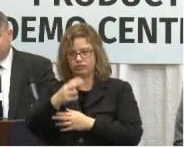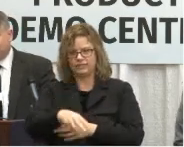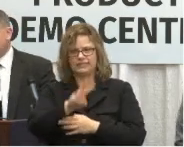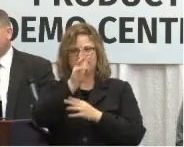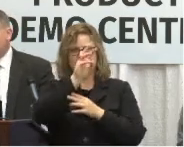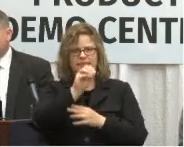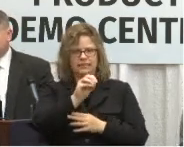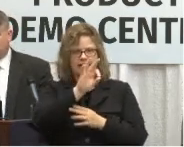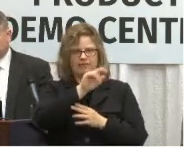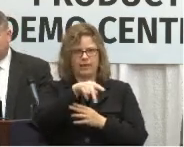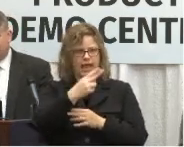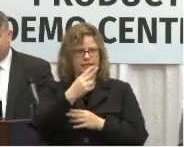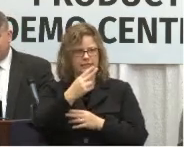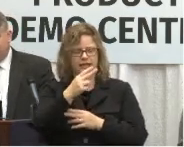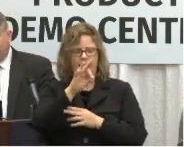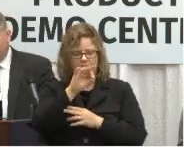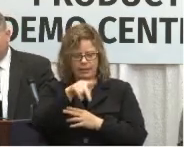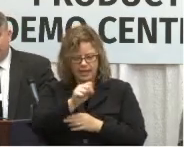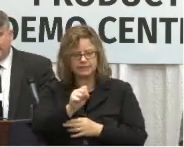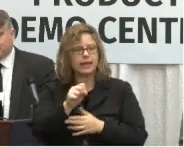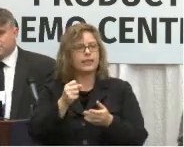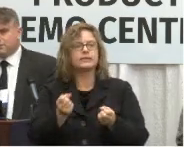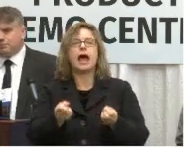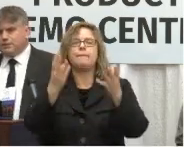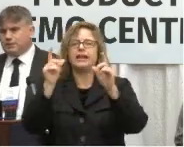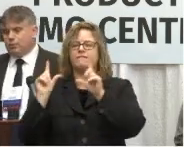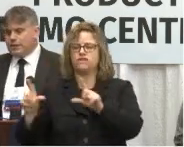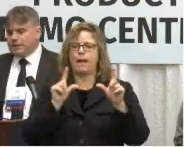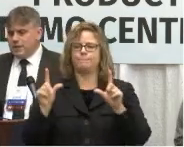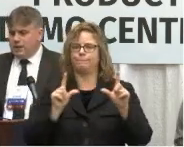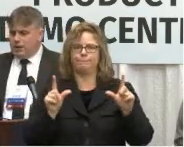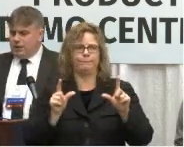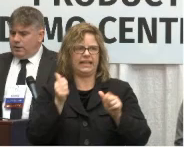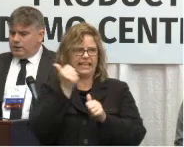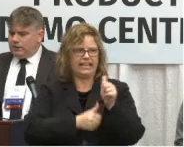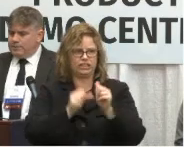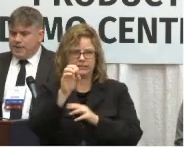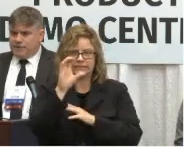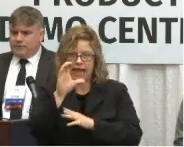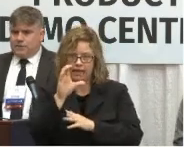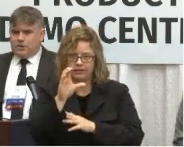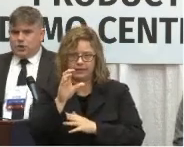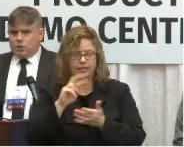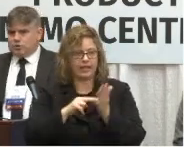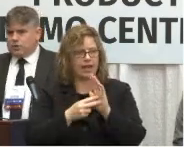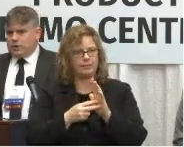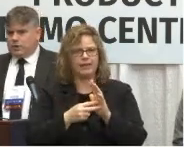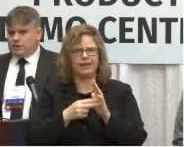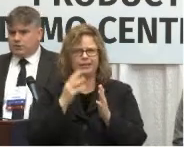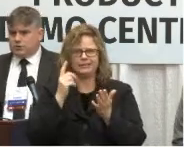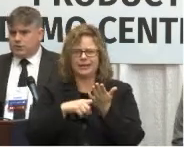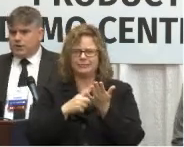So that's frames per second and that just means that, we can eliminate the ghosts trailing associated